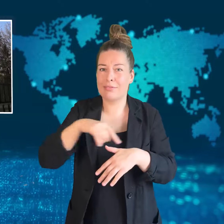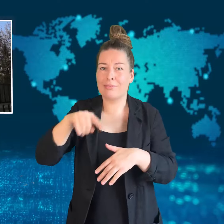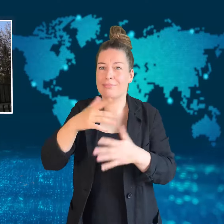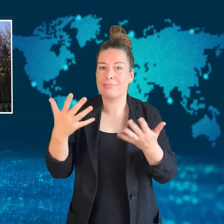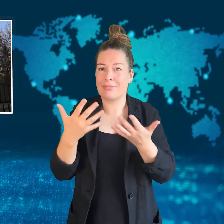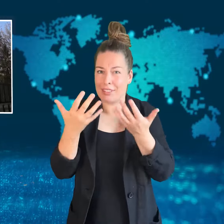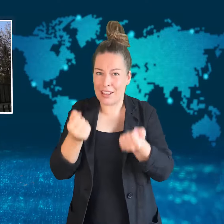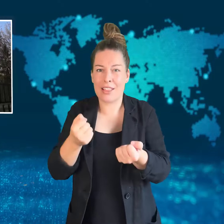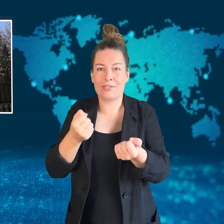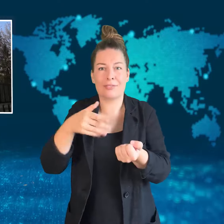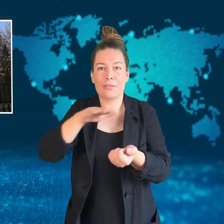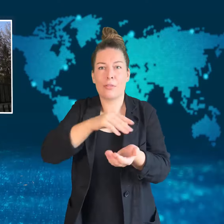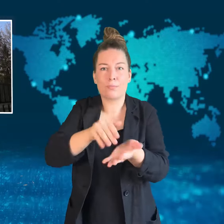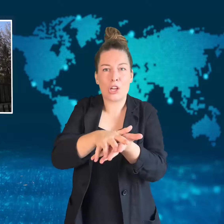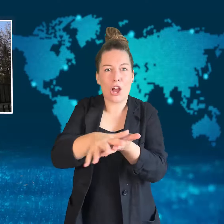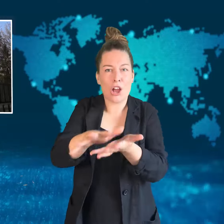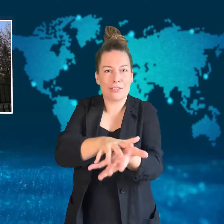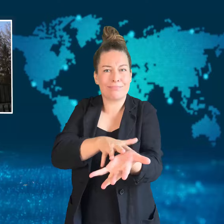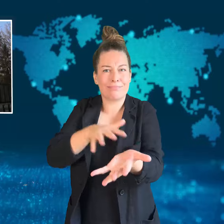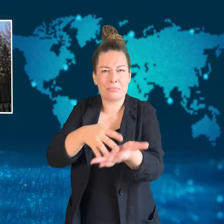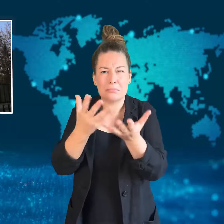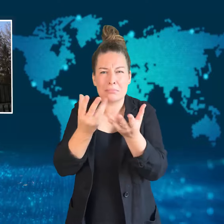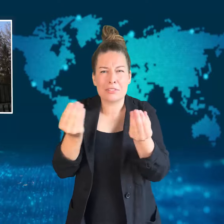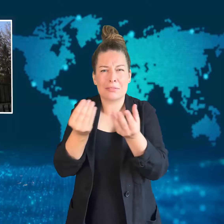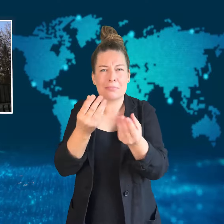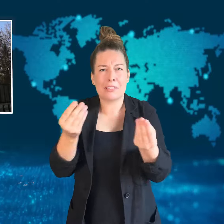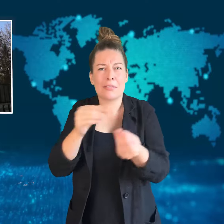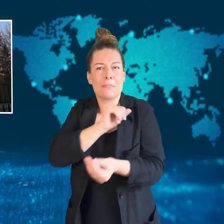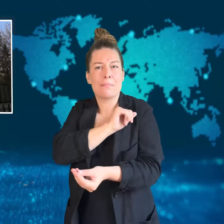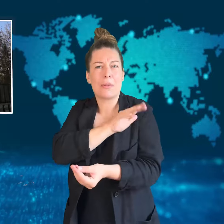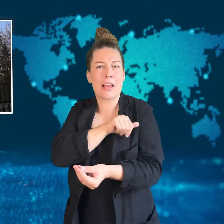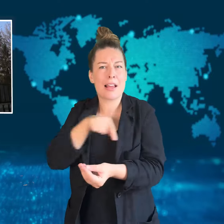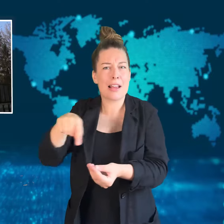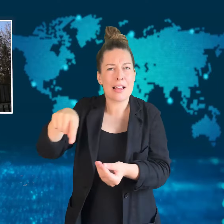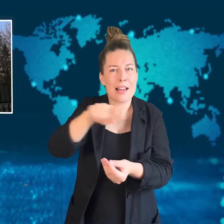and thousands of Palestinians on their hands cannot dirty our country,..